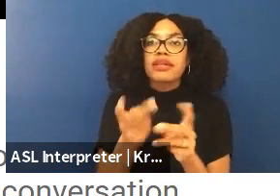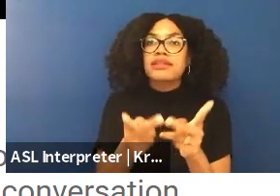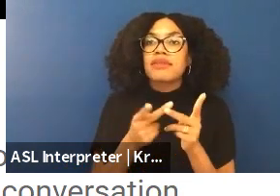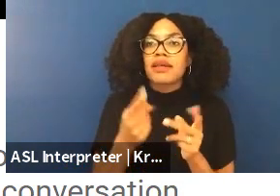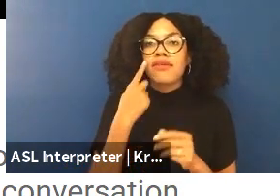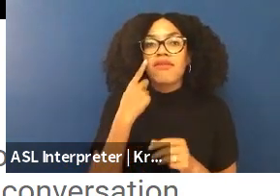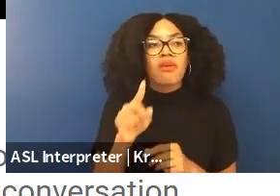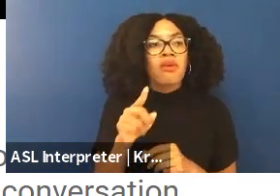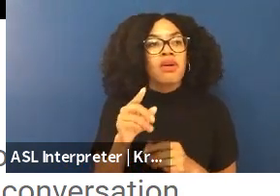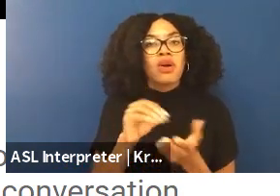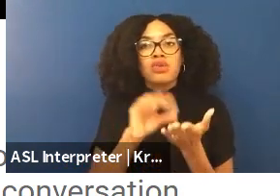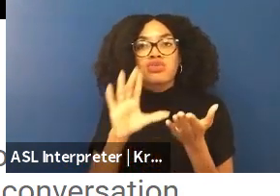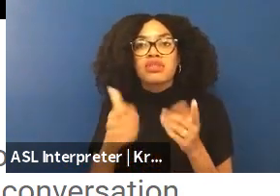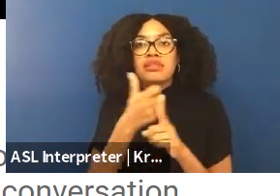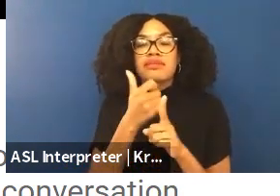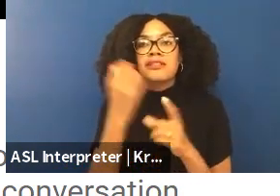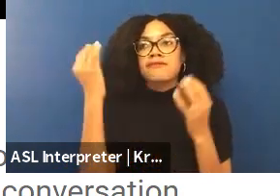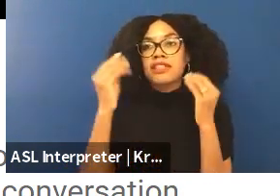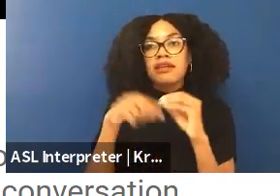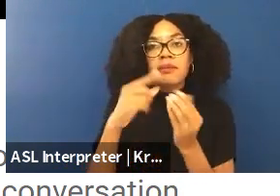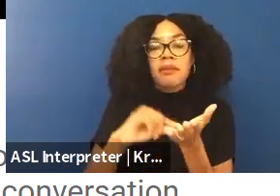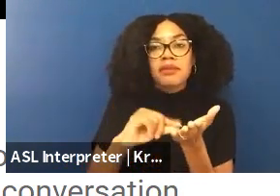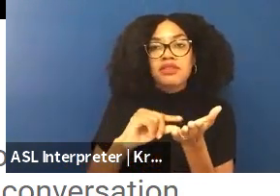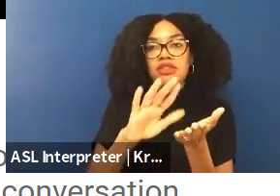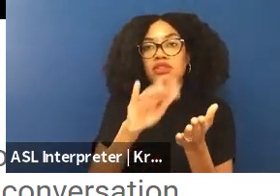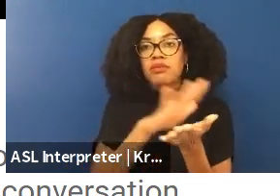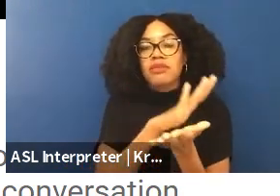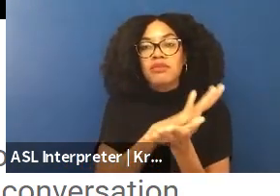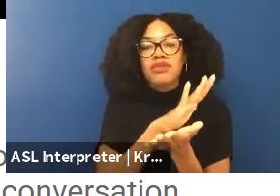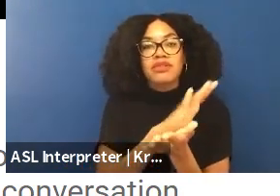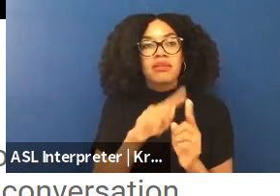you know, think about publishing. But we're trying to socialize the ideas.